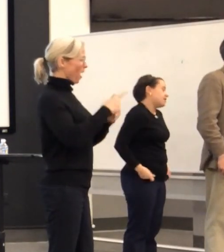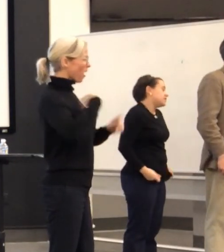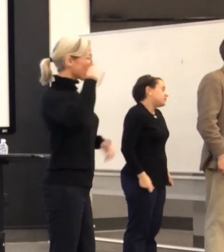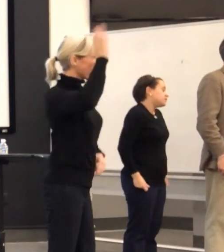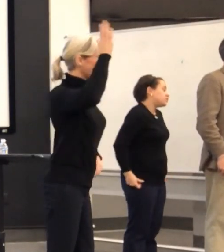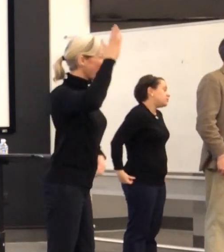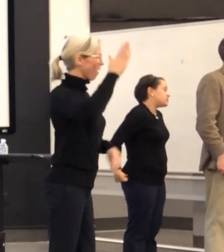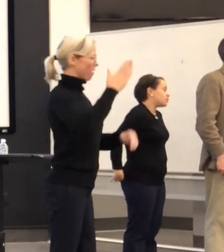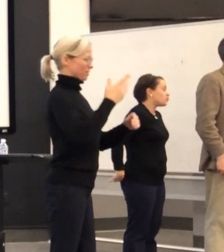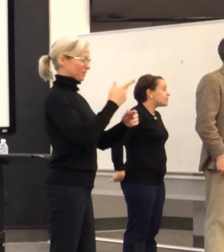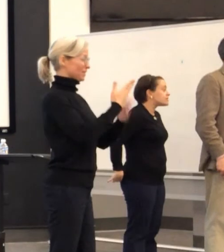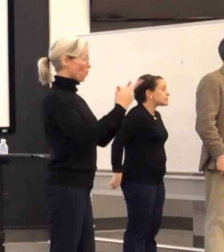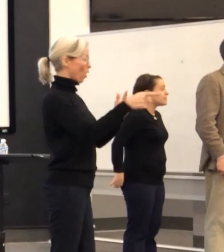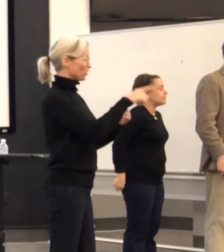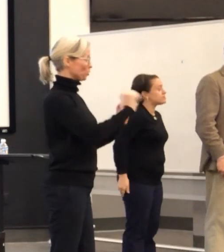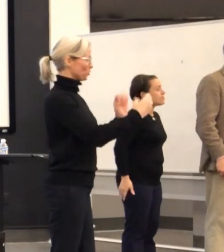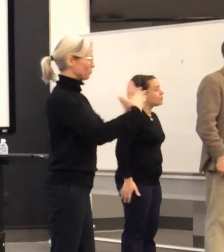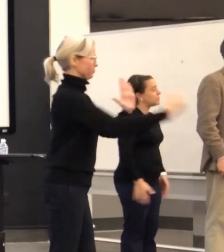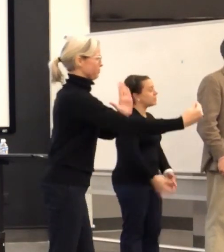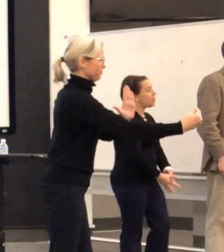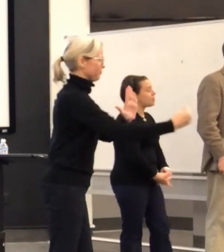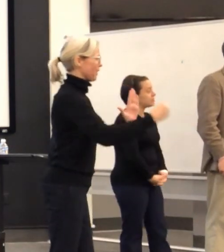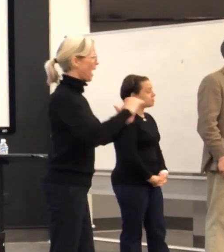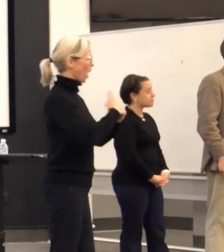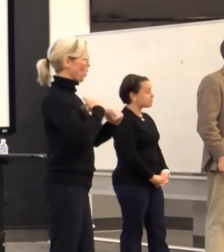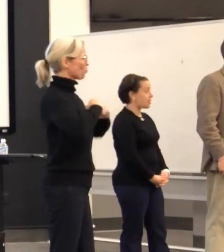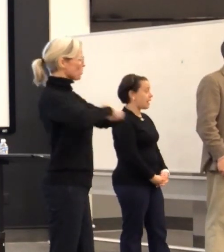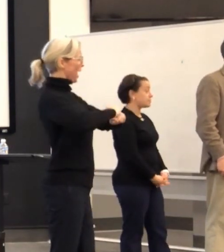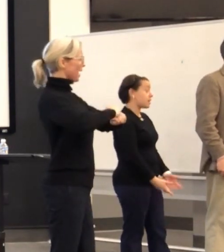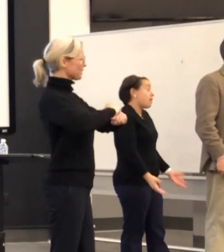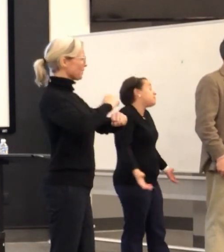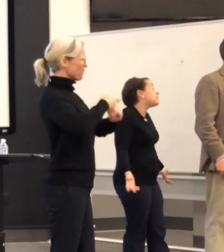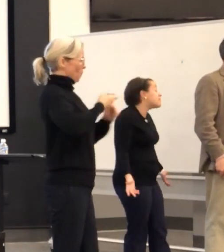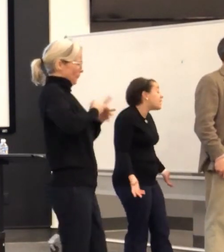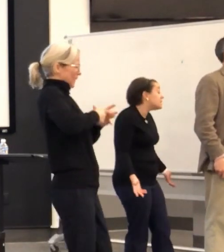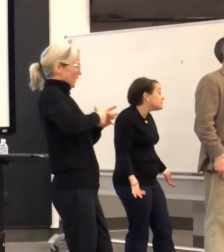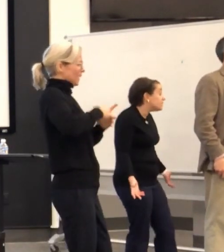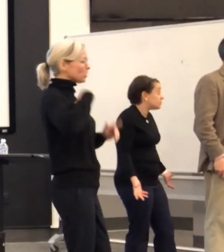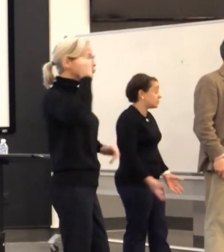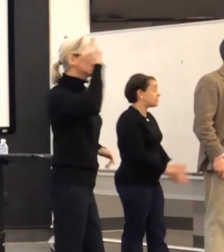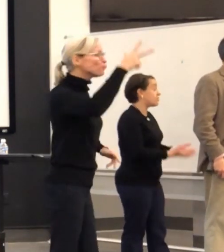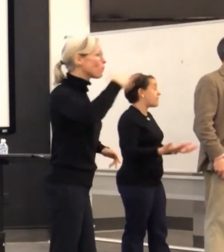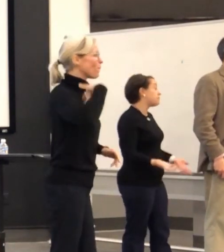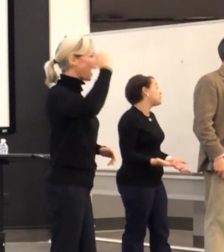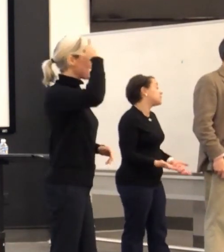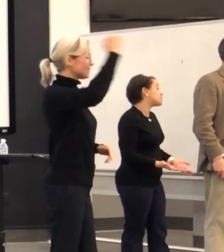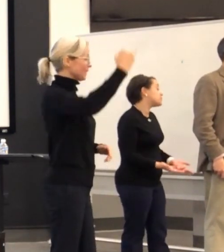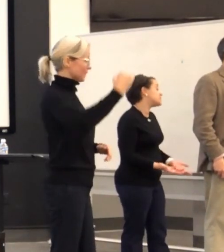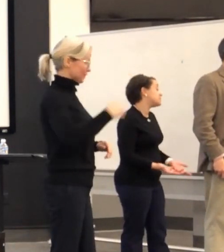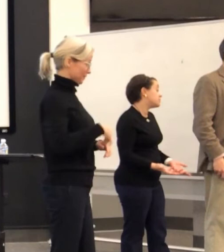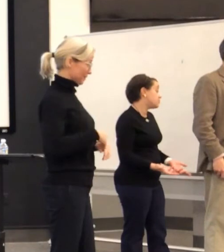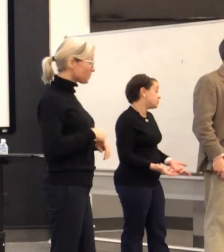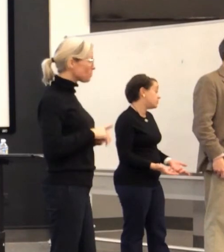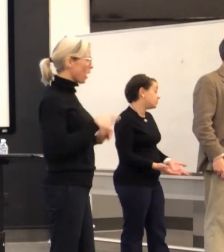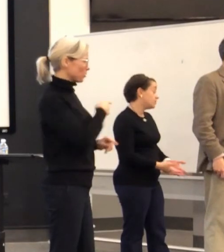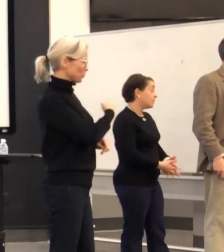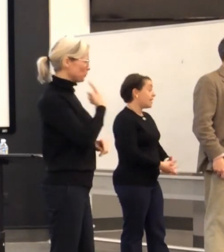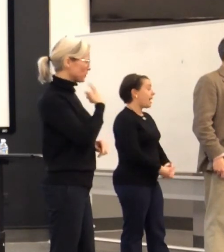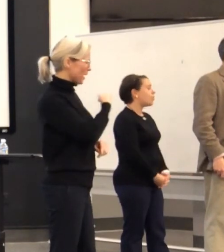I think that there could be some risks in someone in the audience perhaps copying my idea just from that public presentation.